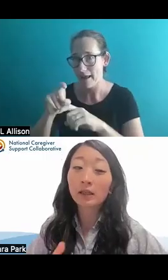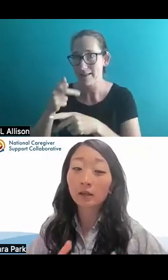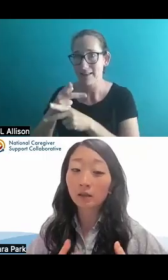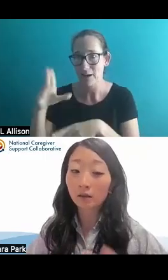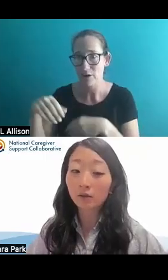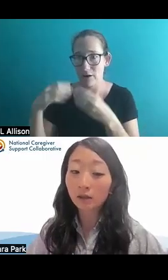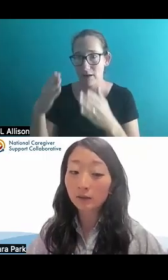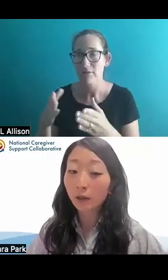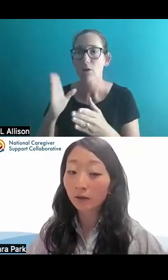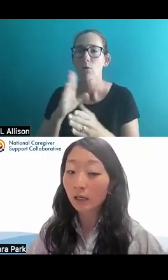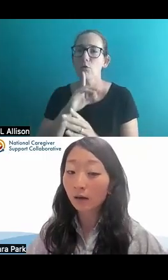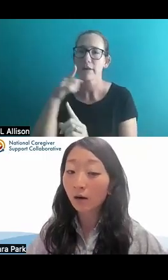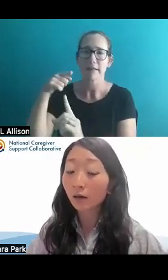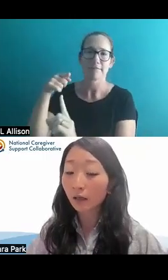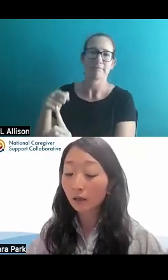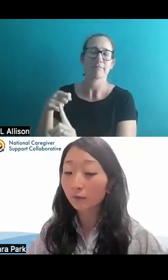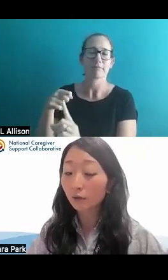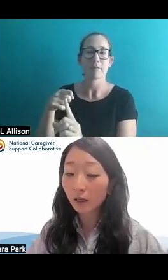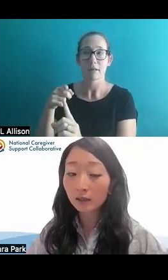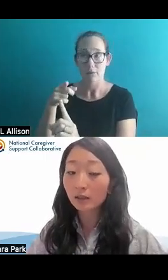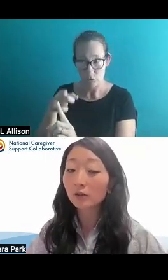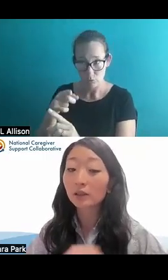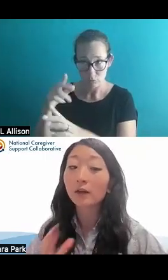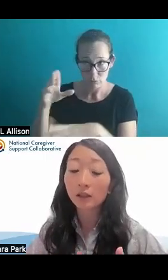at the the crux of whether they are a caregiver or not. And it uses various